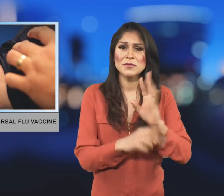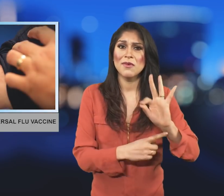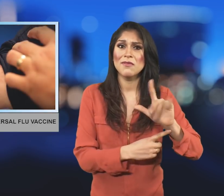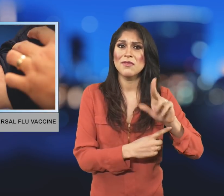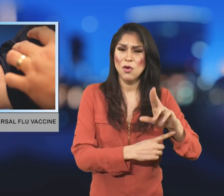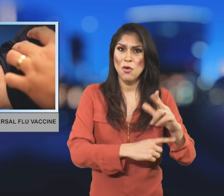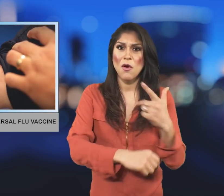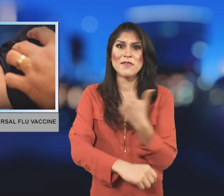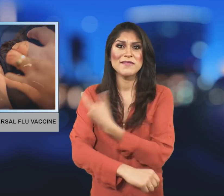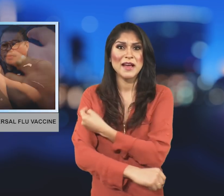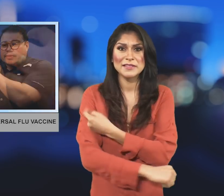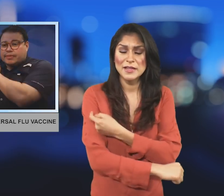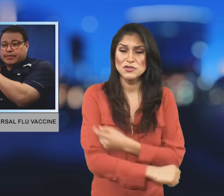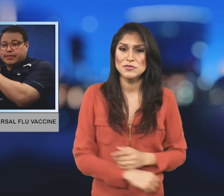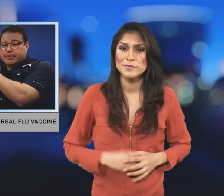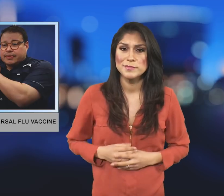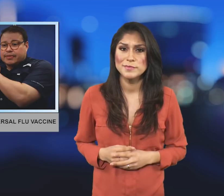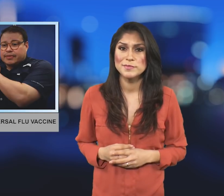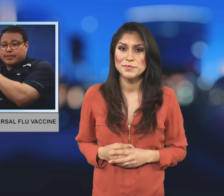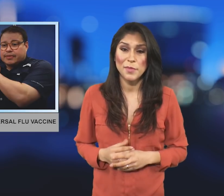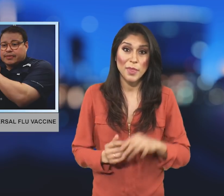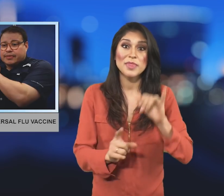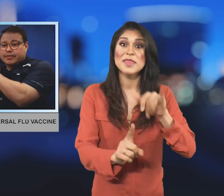having to get vaccinated every year.